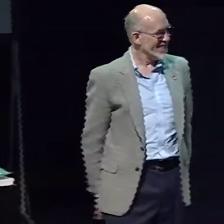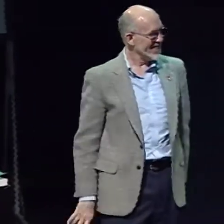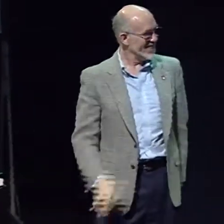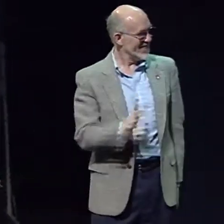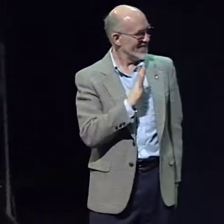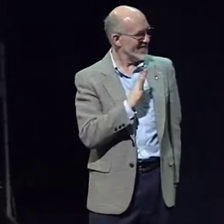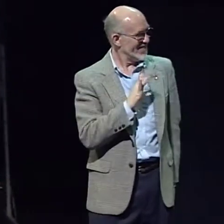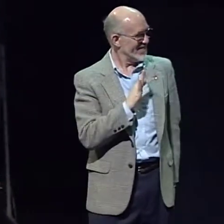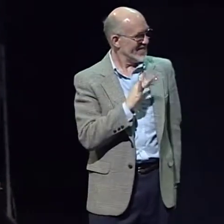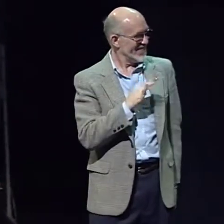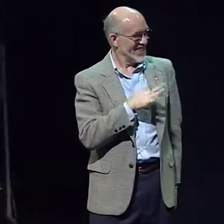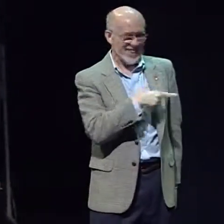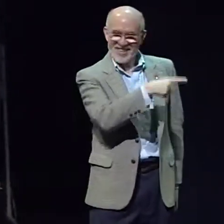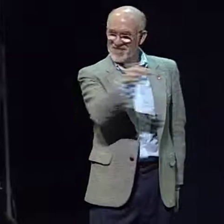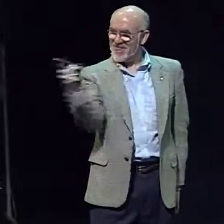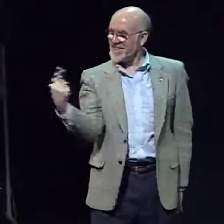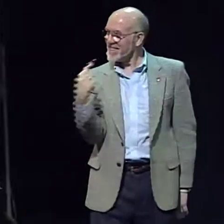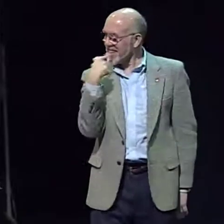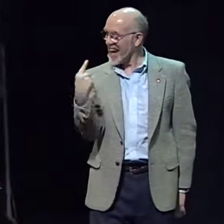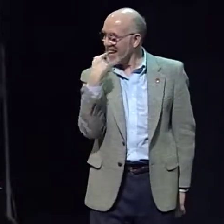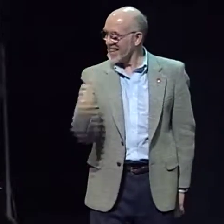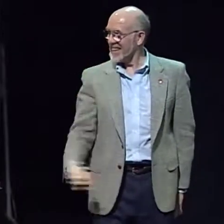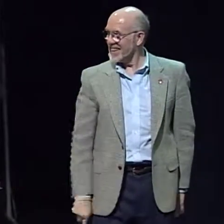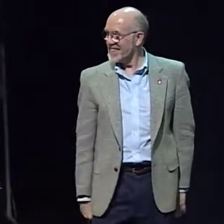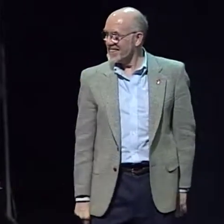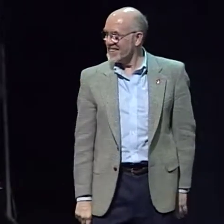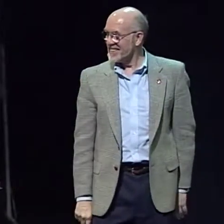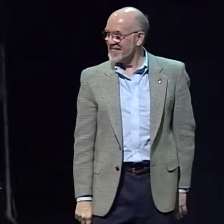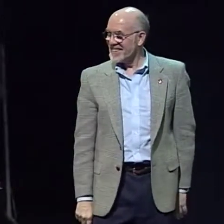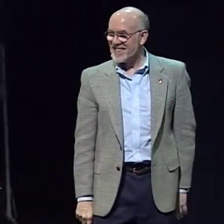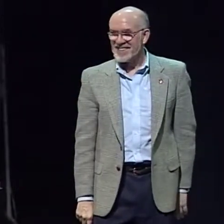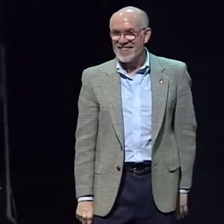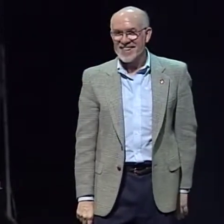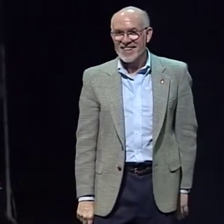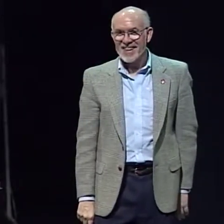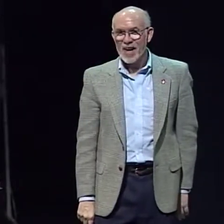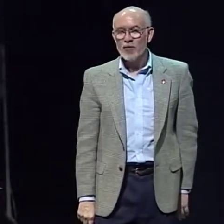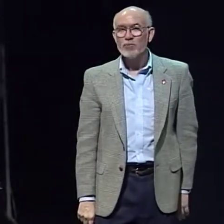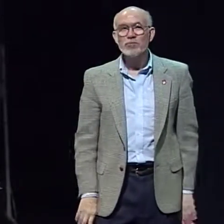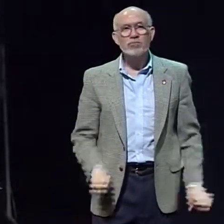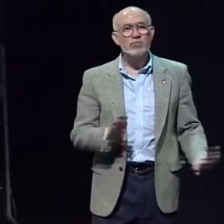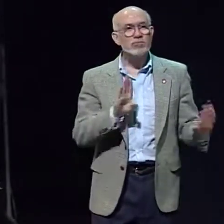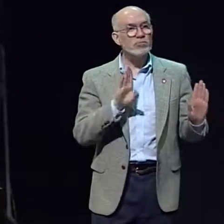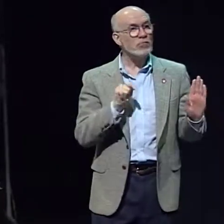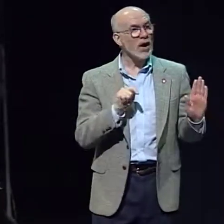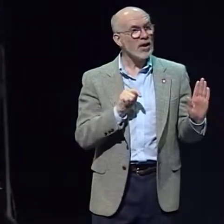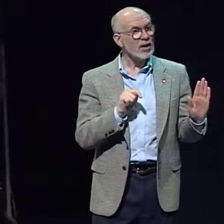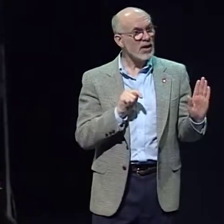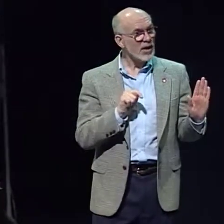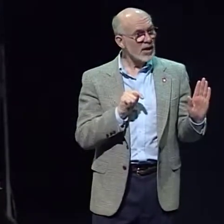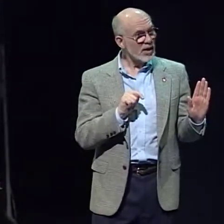WELL, OF COURSE, I WAS MAKING MONEY, AND THAT WAS REALLY COOL. YOU KNOW, YOU SUCKERS, YOU PAY ME, RIGHT?